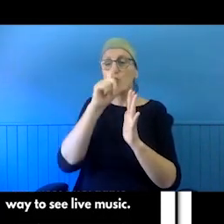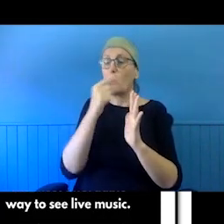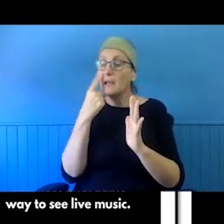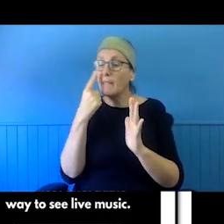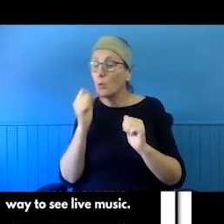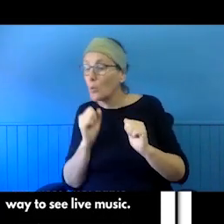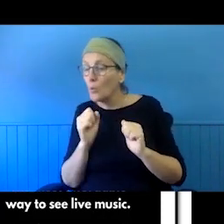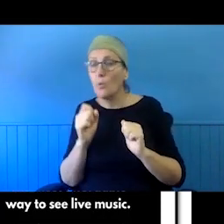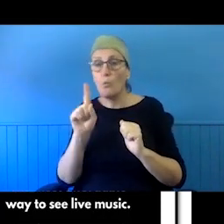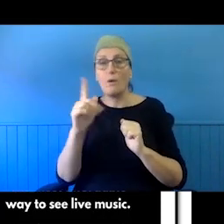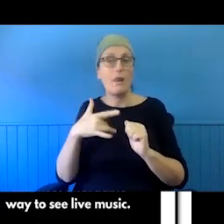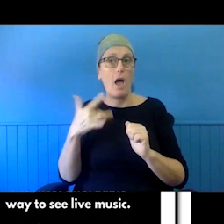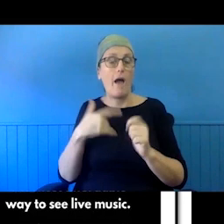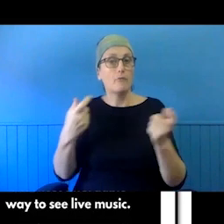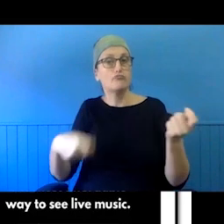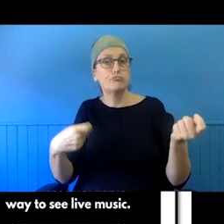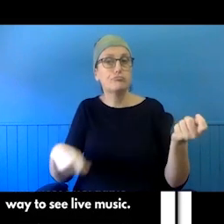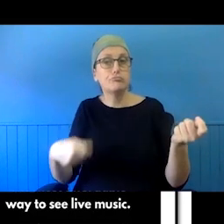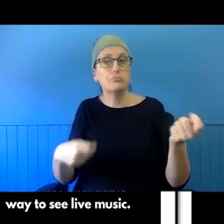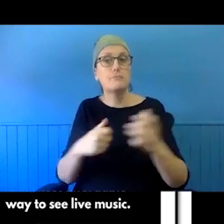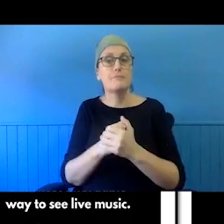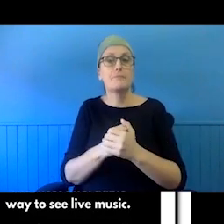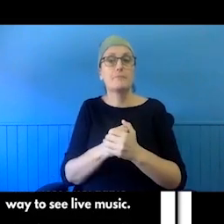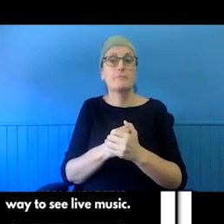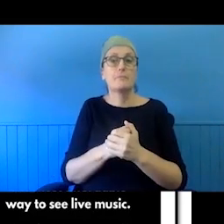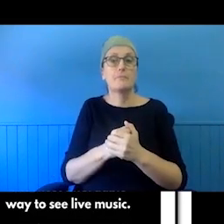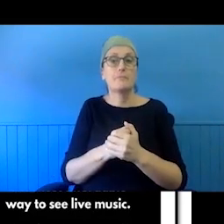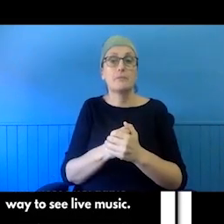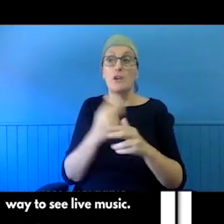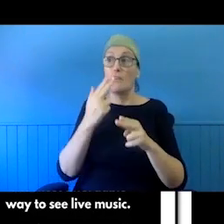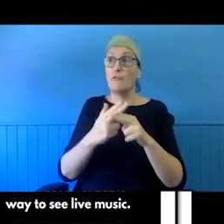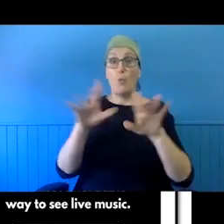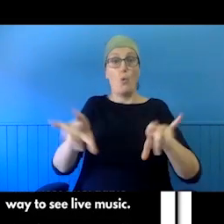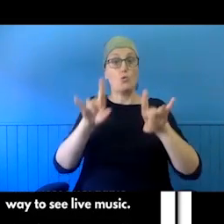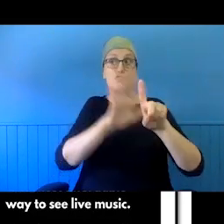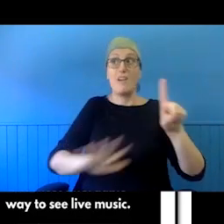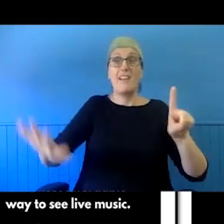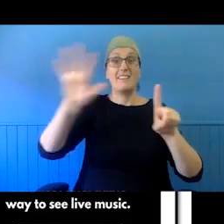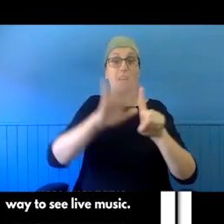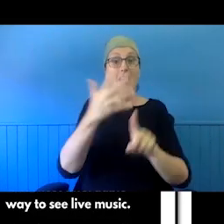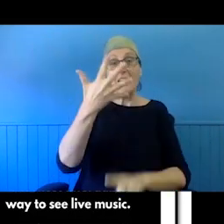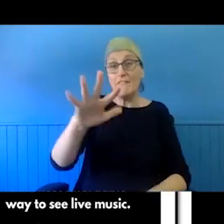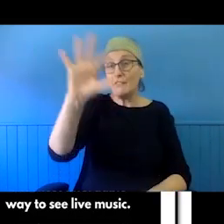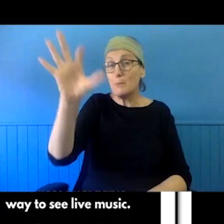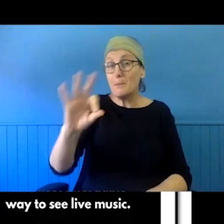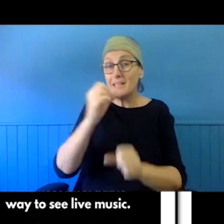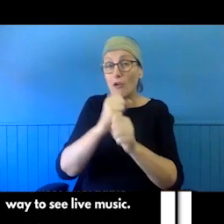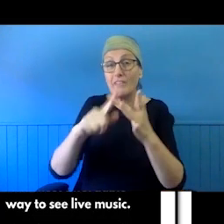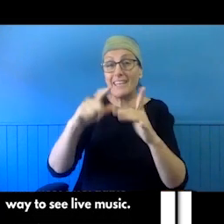unsold - so they want to help artists, promoters, venues, and fill those venues. Obviously hard in COVID-19, but it's a digital